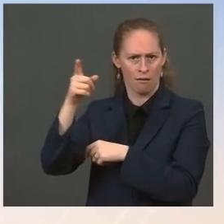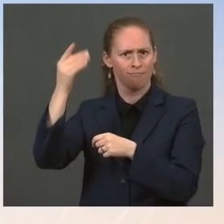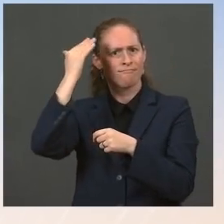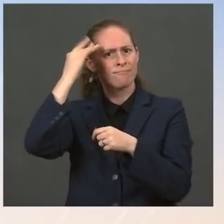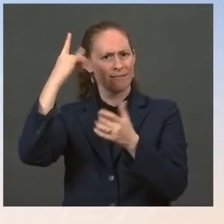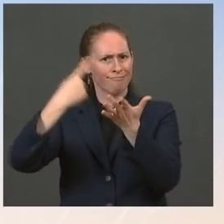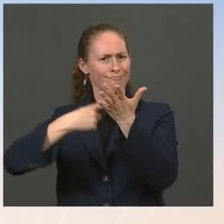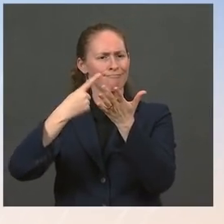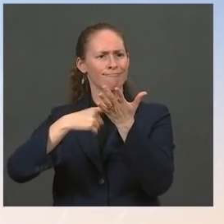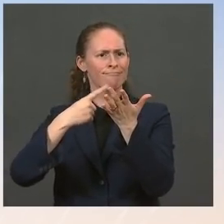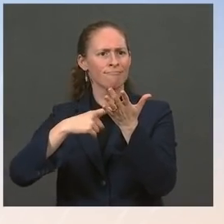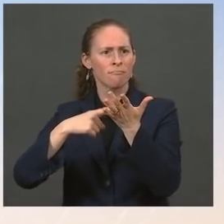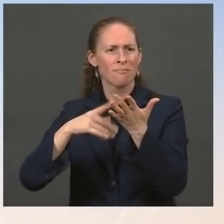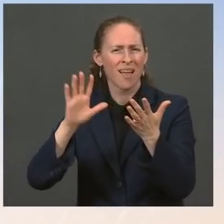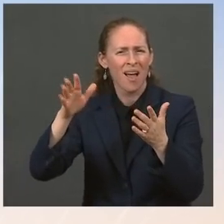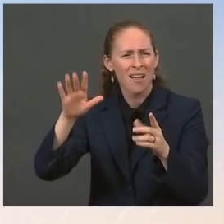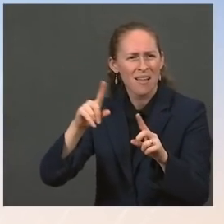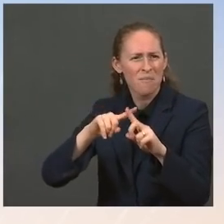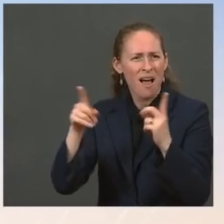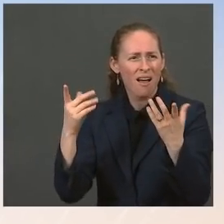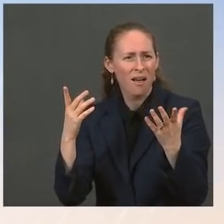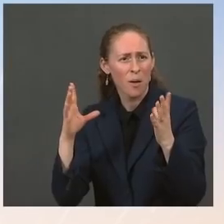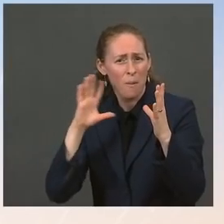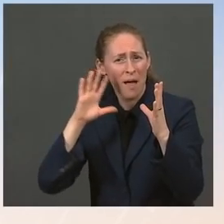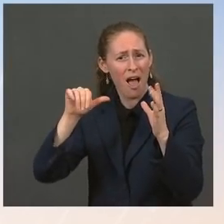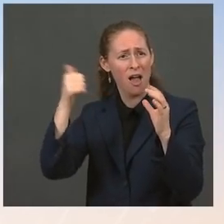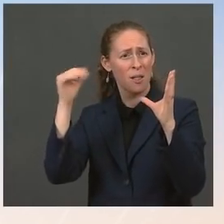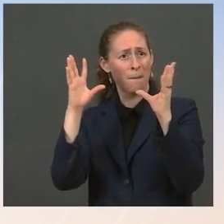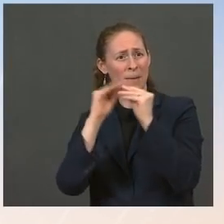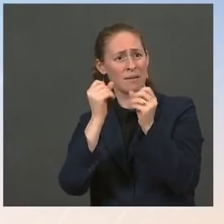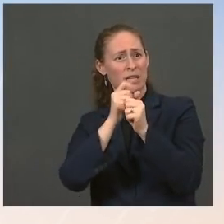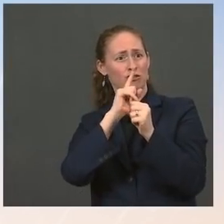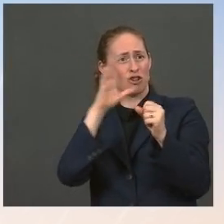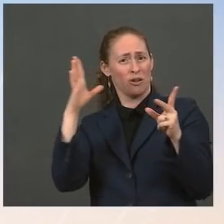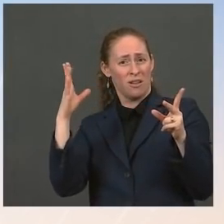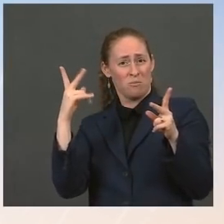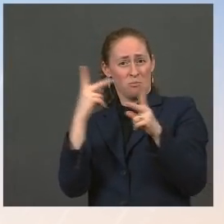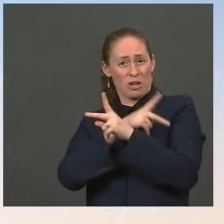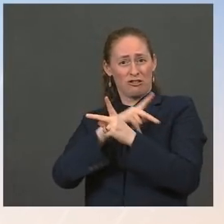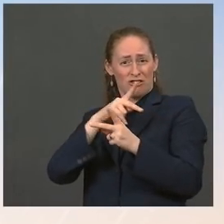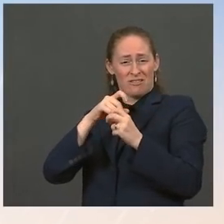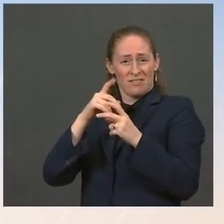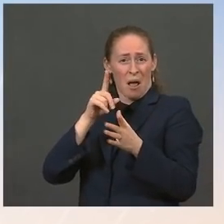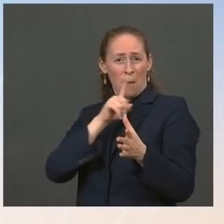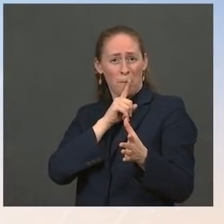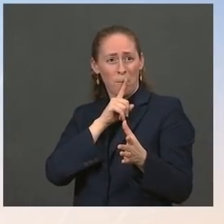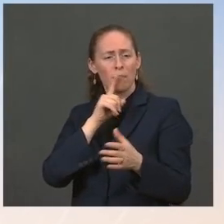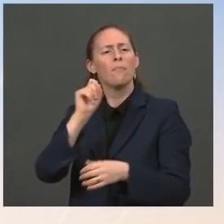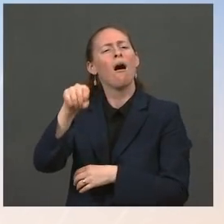don't escalate into something bigger? Ms. Psaki: Of course, we do, as you well know. Go ahead. The Press: I have another debt ceiling question -- Ms. Psaki: Sure.